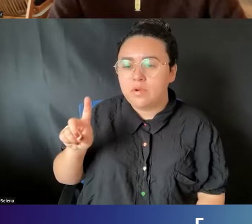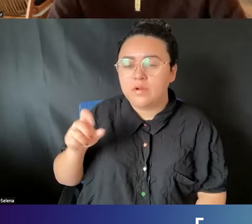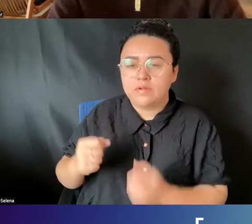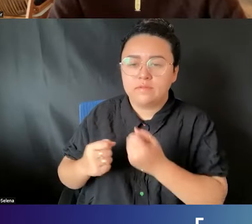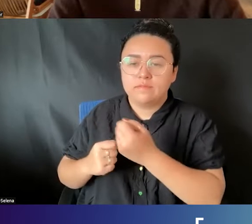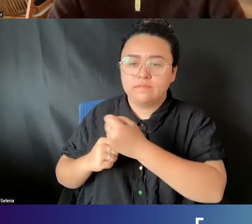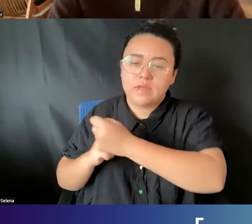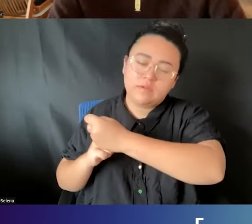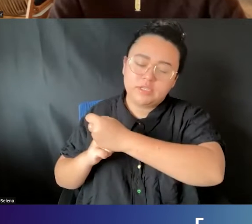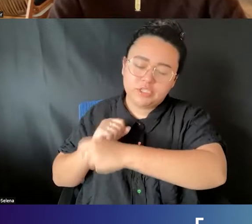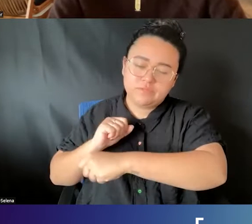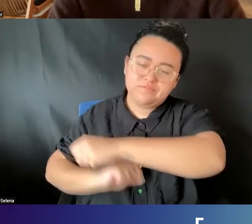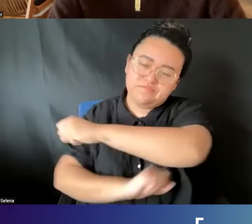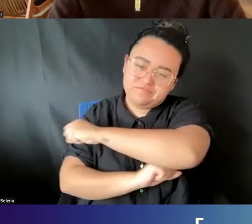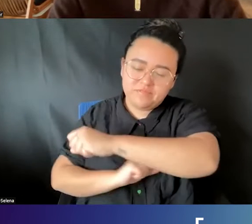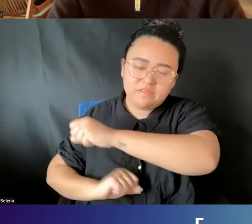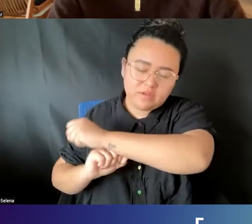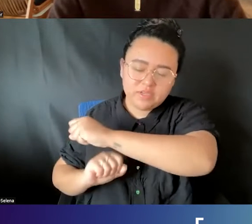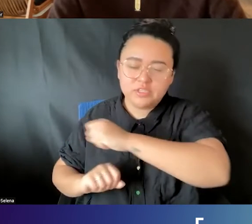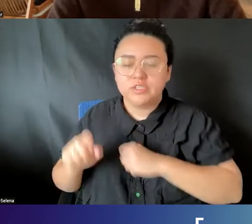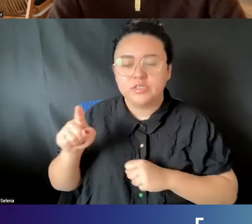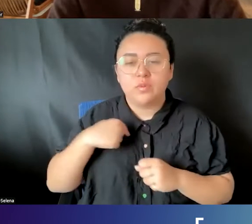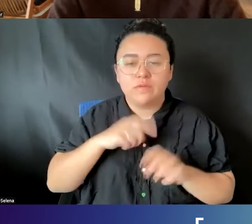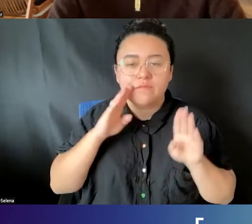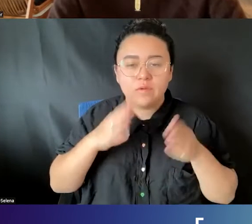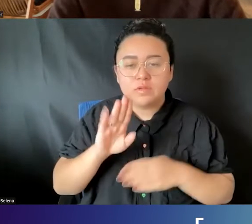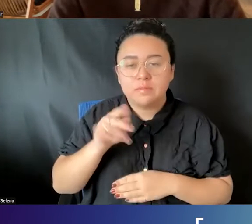documentary filmmakers, on bipoc filmmakers, on a diversity of filmmakers.